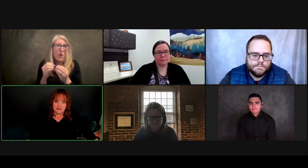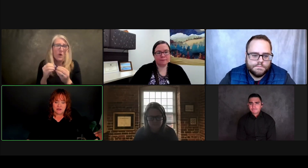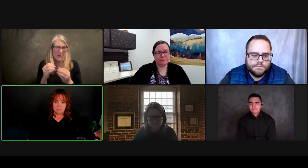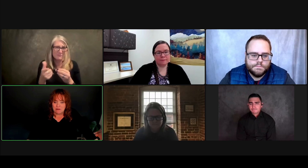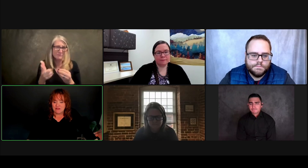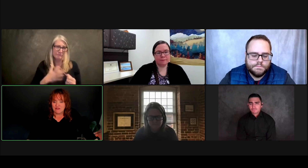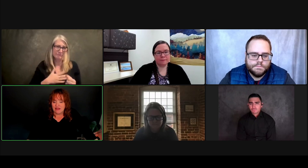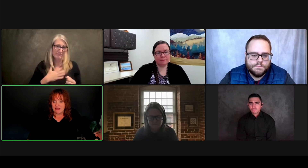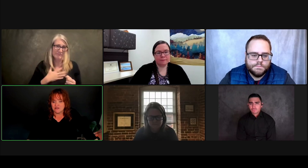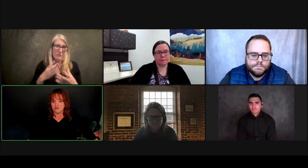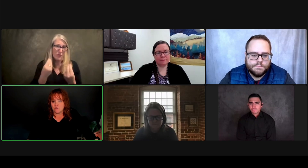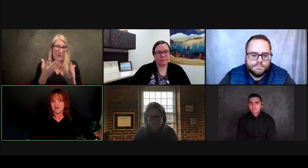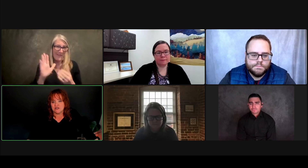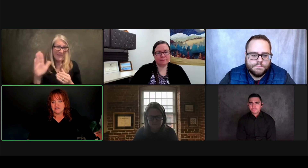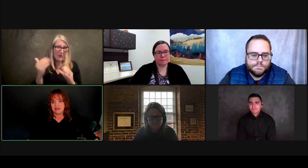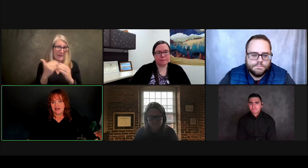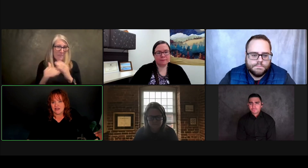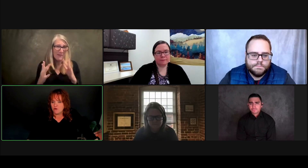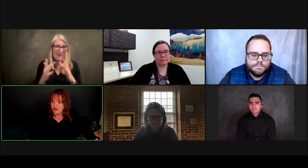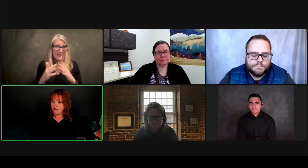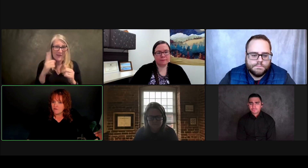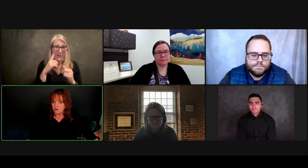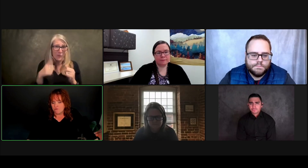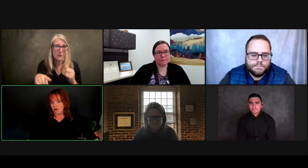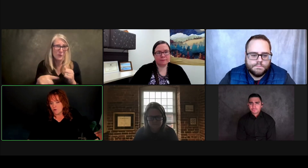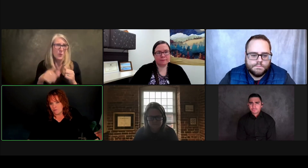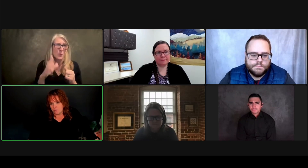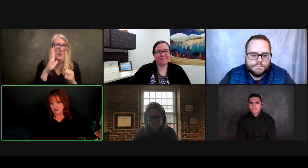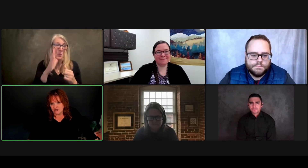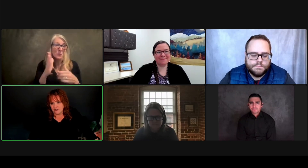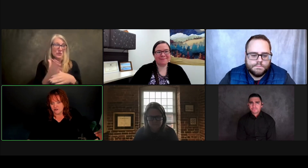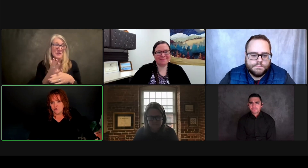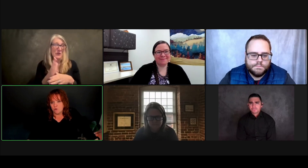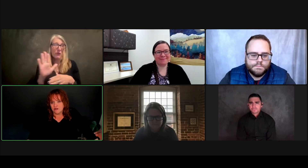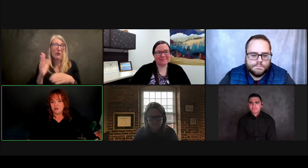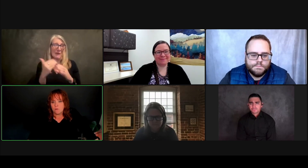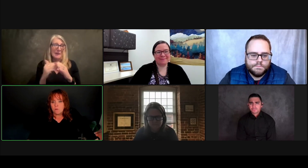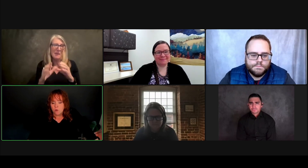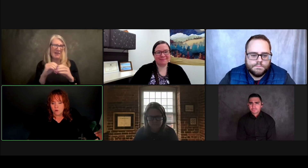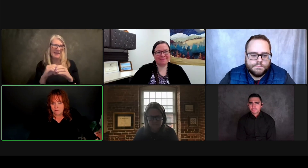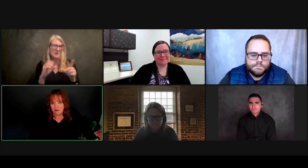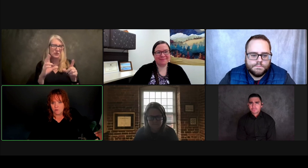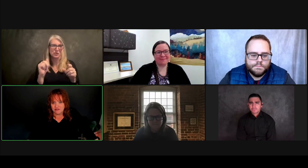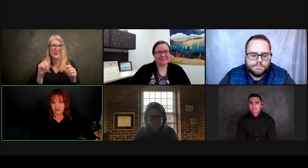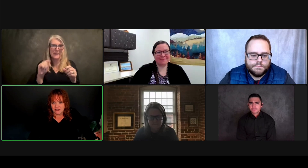Maybe they answered a question today and you have follow-up questions or you want to know more about what they shared,